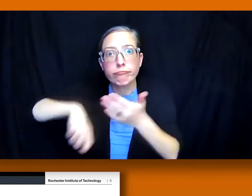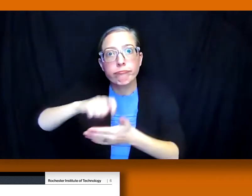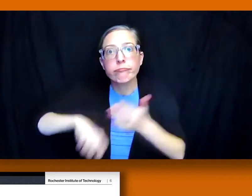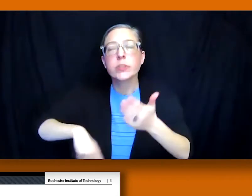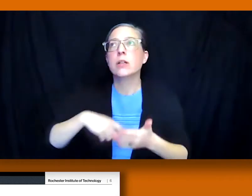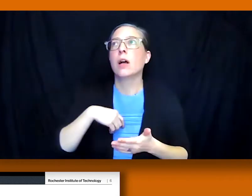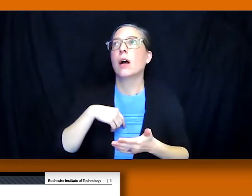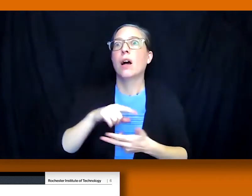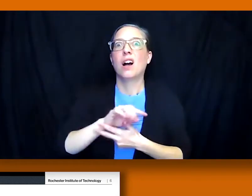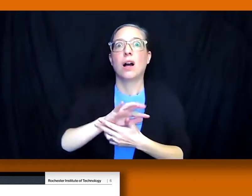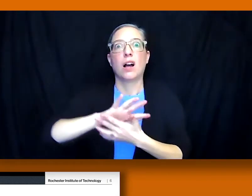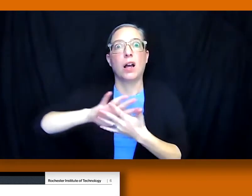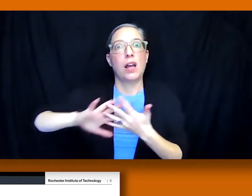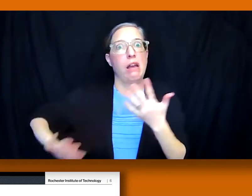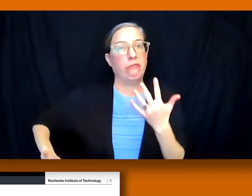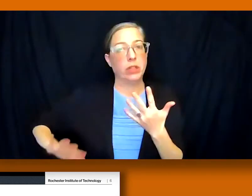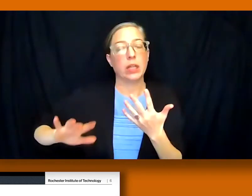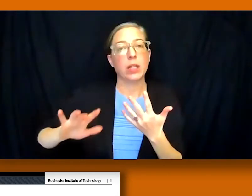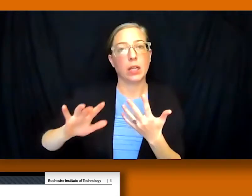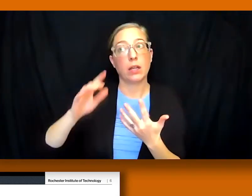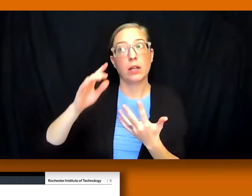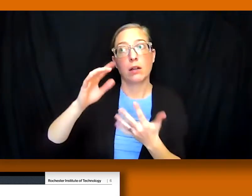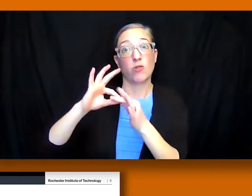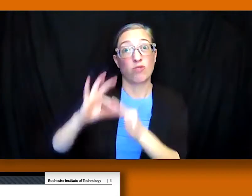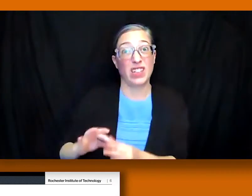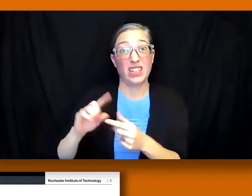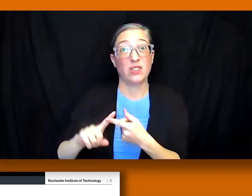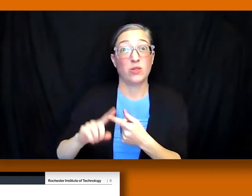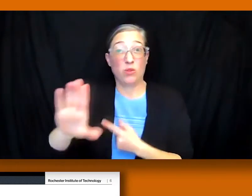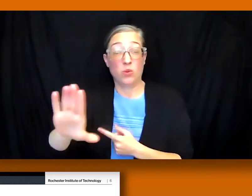Those are all things to consider as a PI.